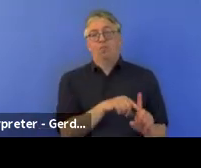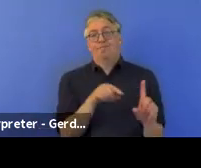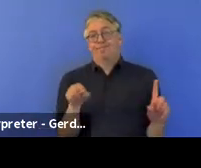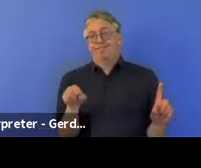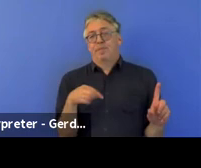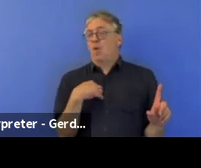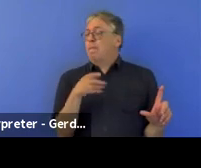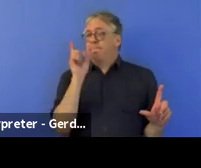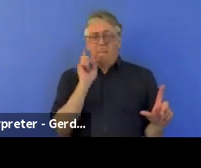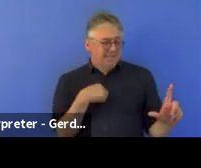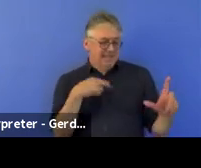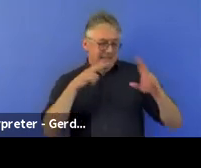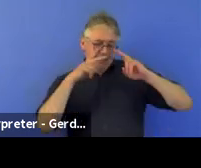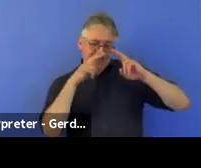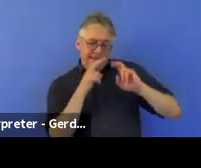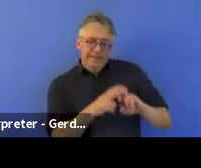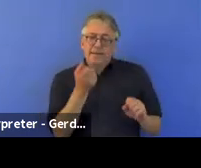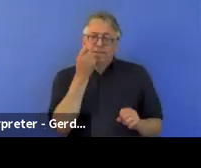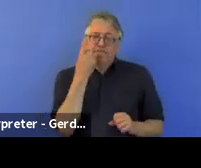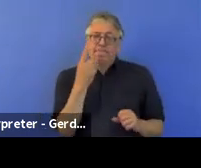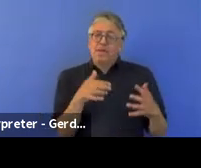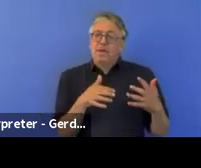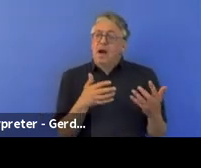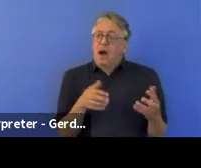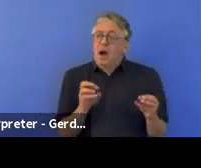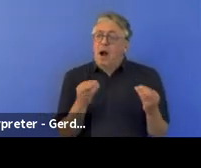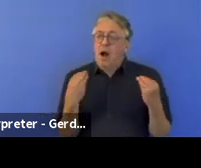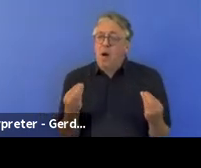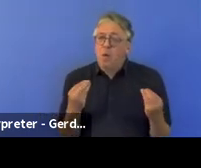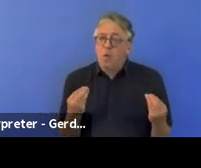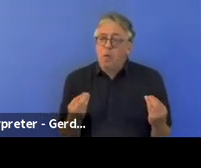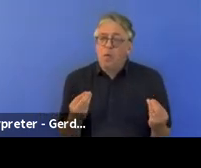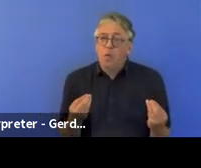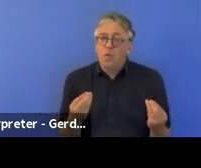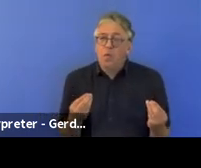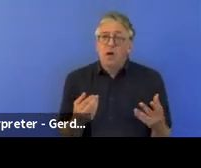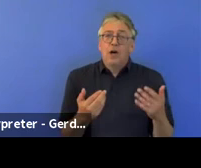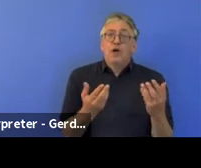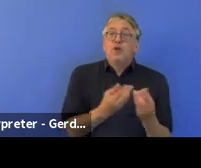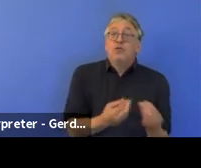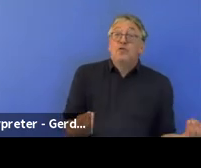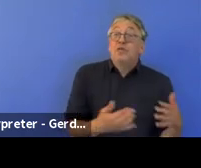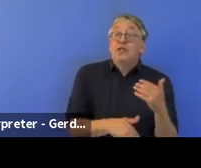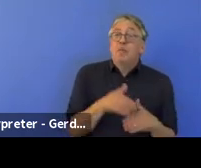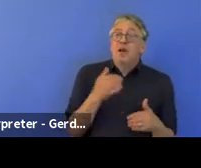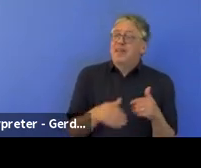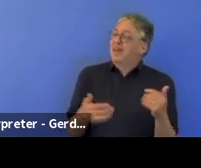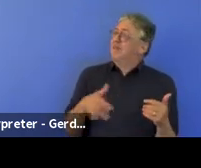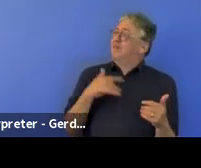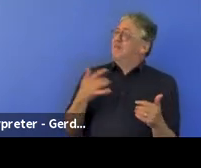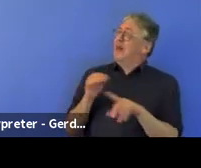We need this data. We need this data because we need a deeper and more nuanced understanding of how children and young